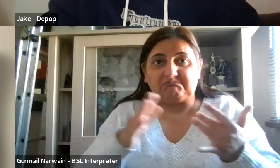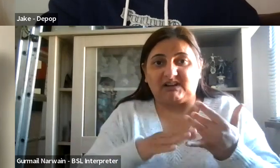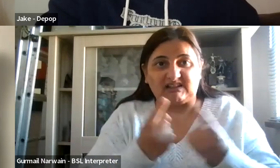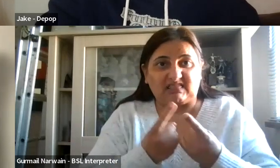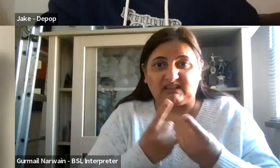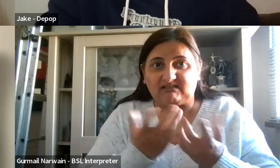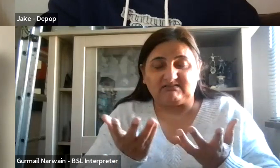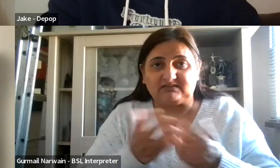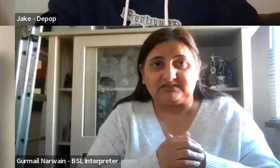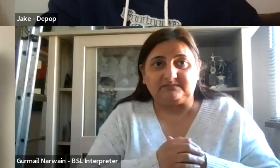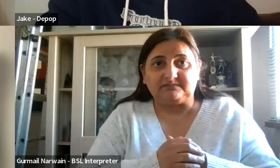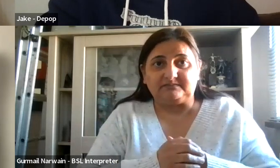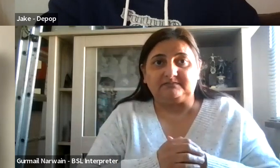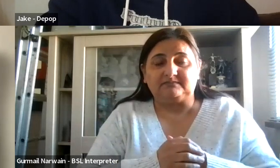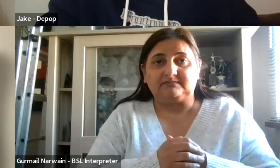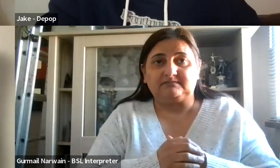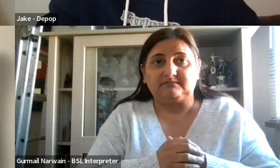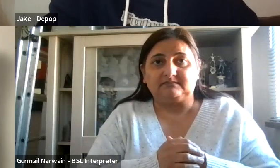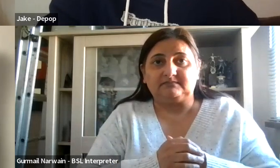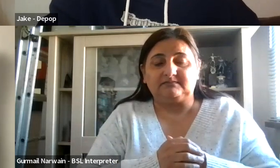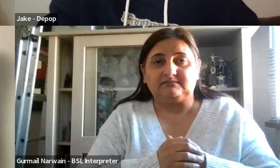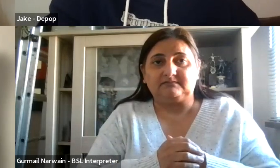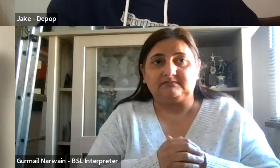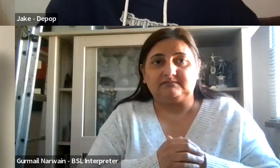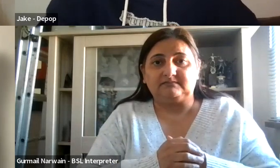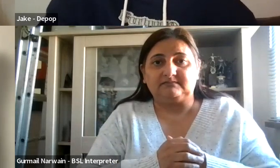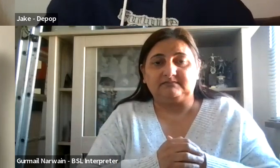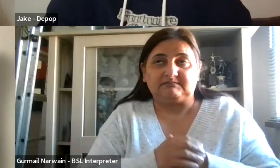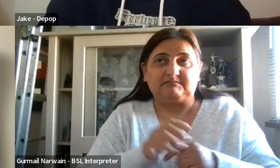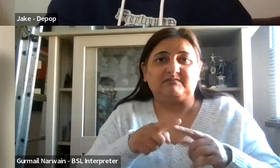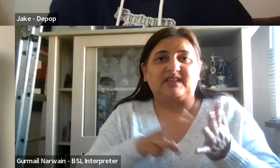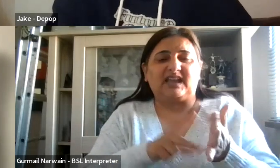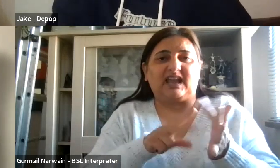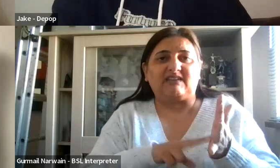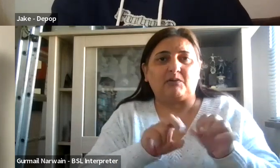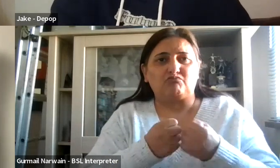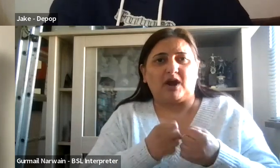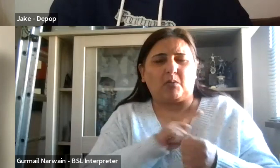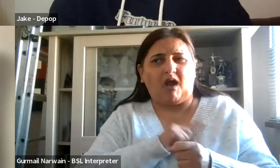I don't know if yeah, you guys wanna say any last bit about, you know why, you think you know candidates from even break in particular should really apply to depot.